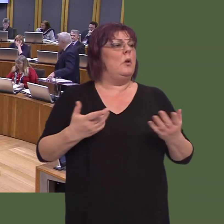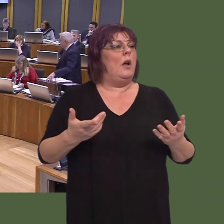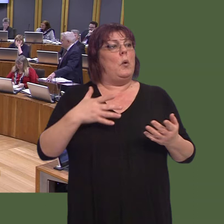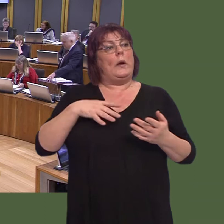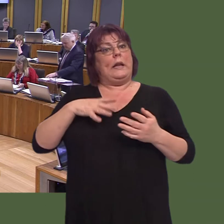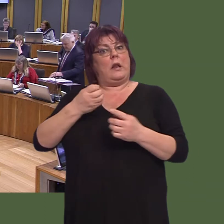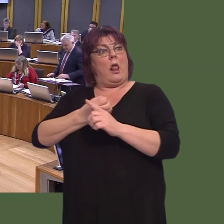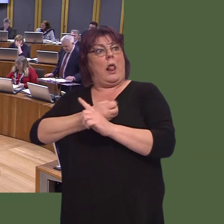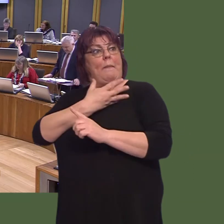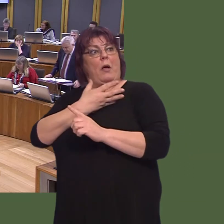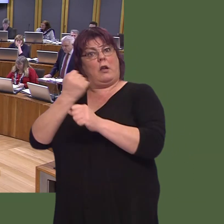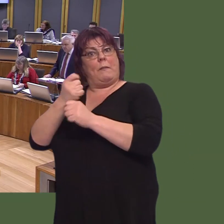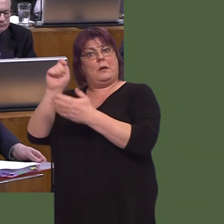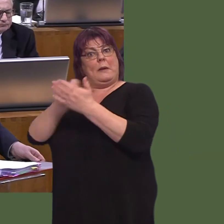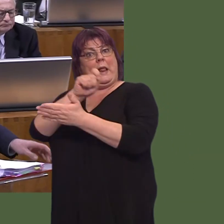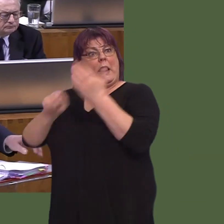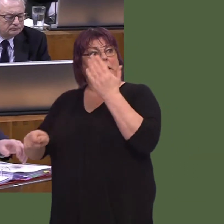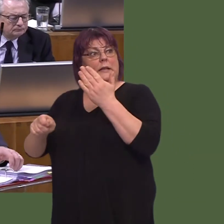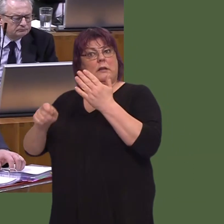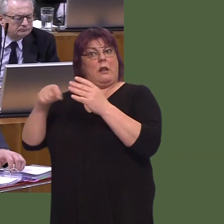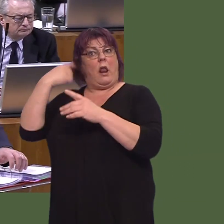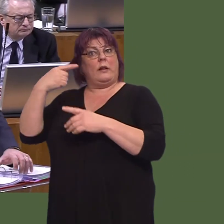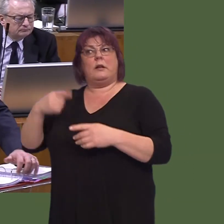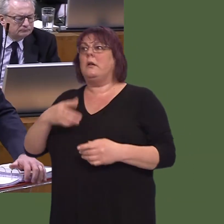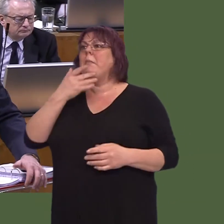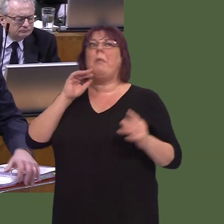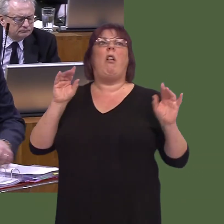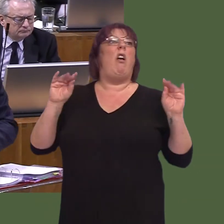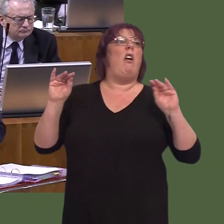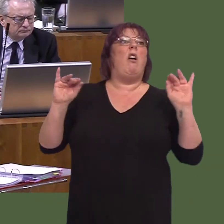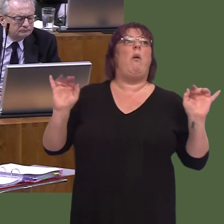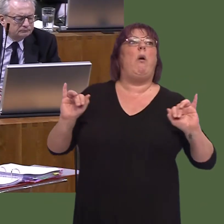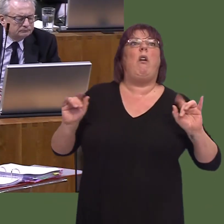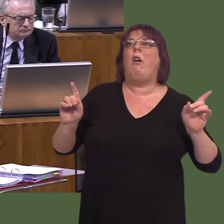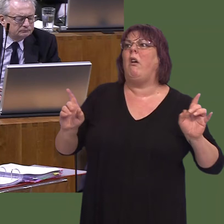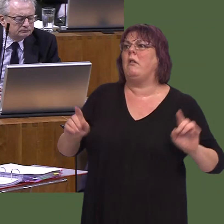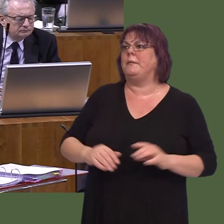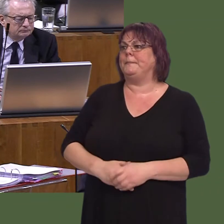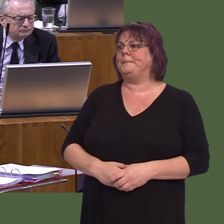in Westminster that is committed to fairness, to social justice and to opportunity.